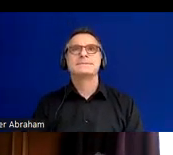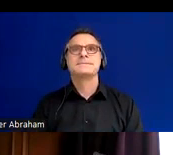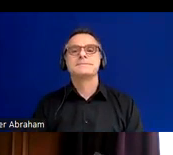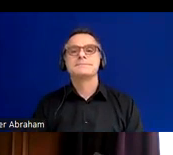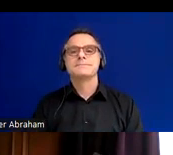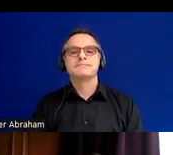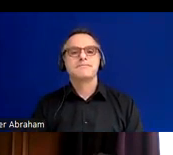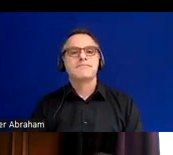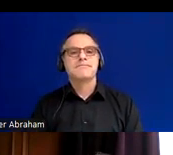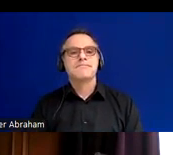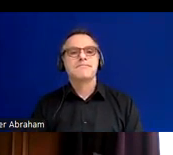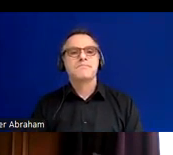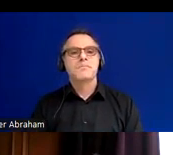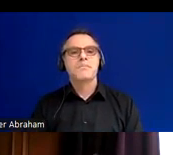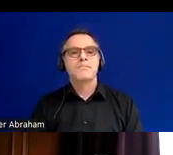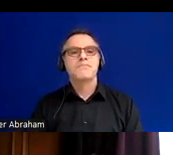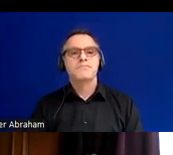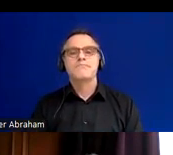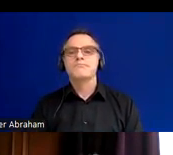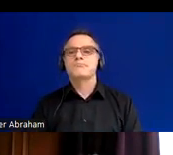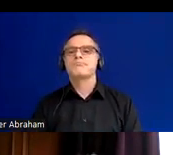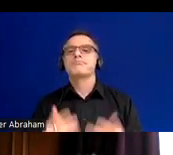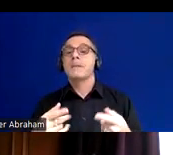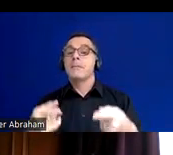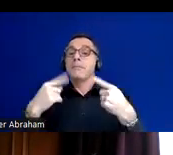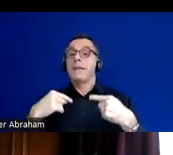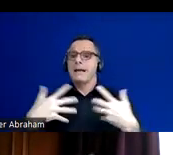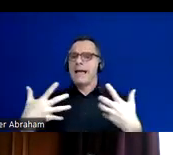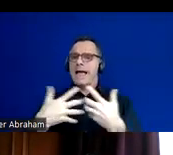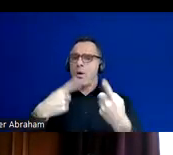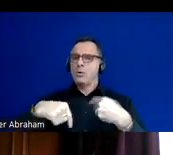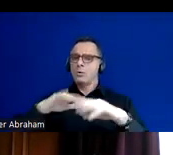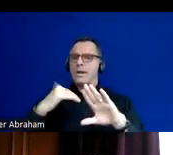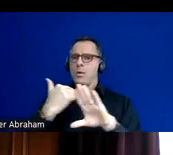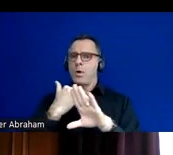Just to go back to a wee bit more about how we work again. One of my roles is Contemporary